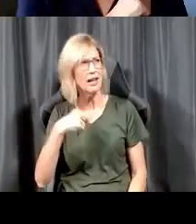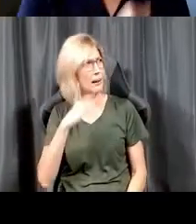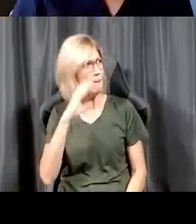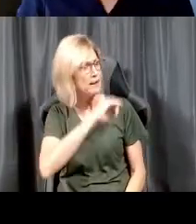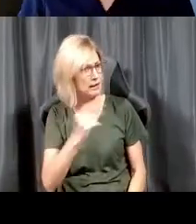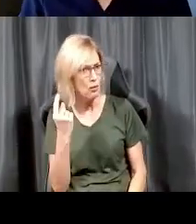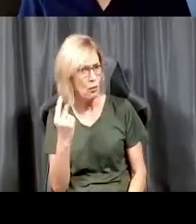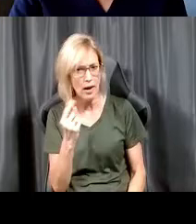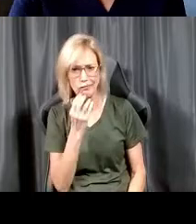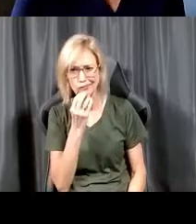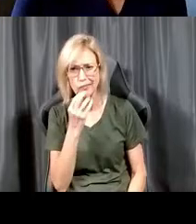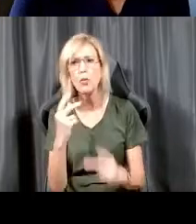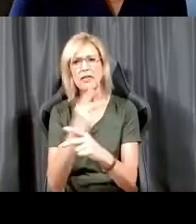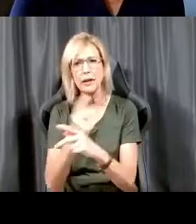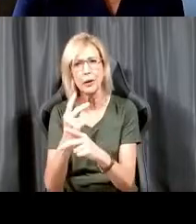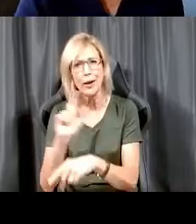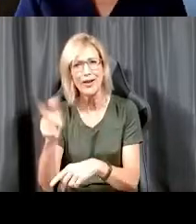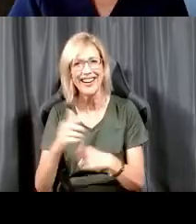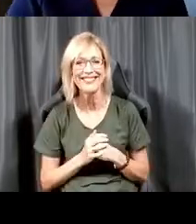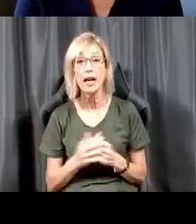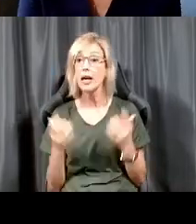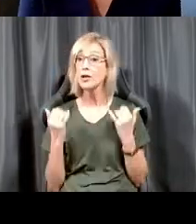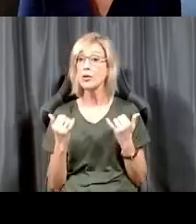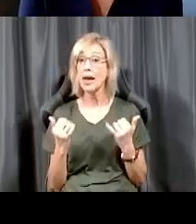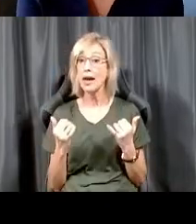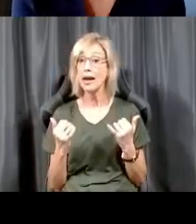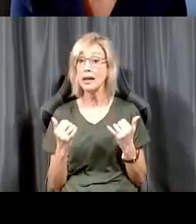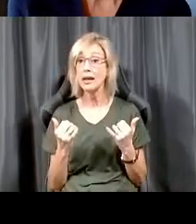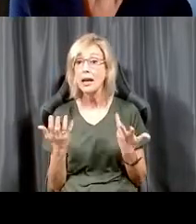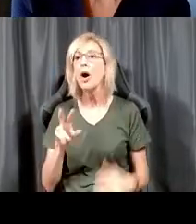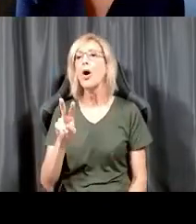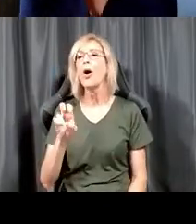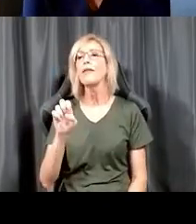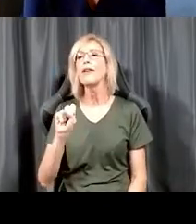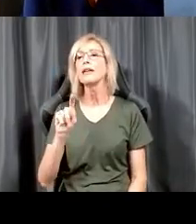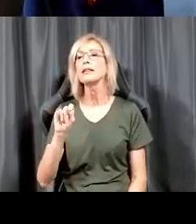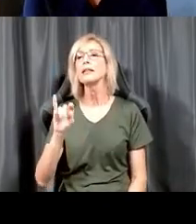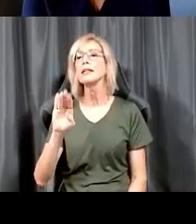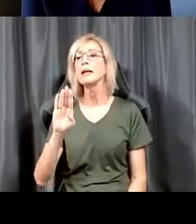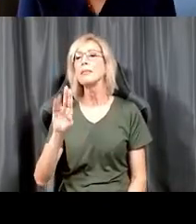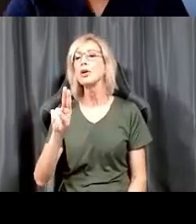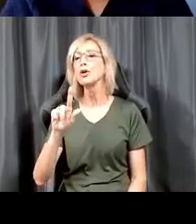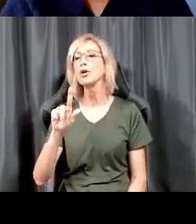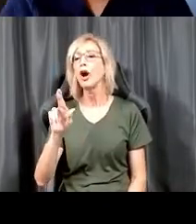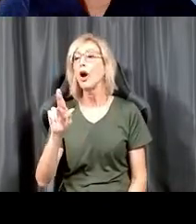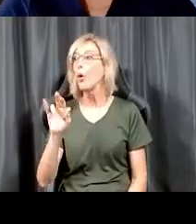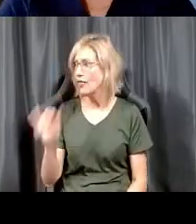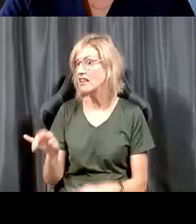We'll figure it out along the way. Today, we're going to talk about »ROZ: Vestibular »JENNIFER: Vestibular system. Thank you. important one too. How did I miss it?